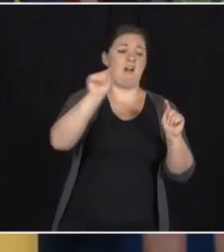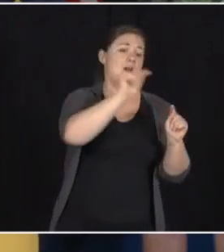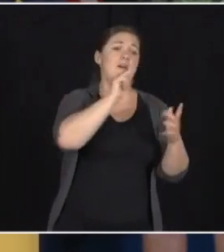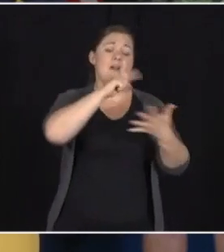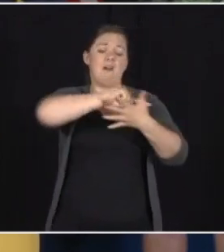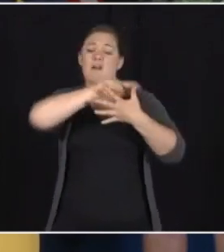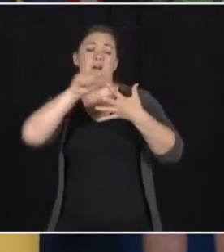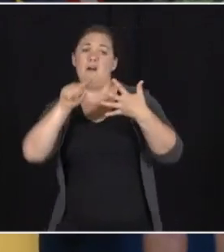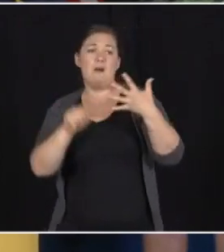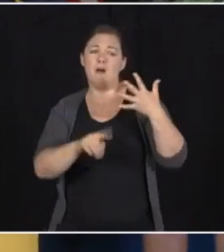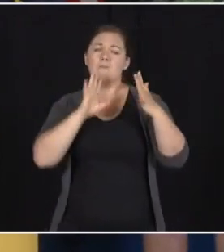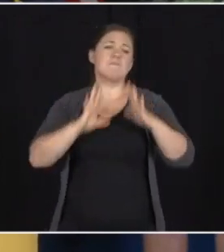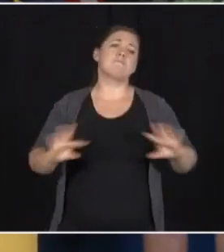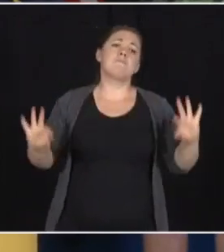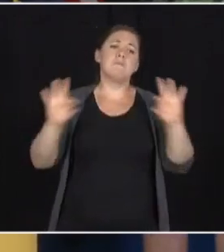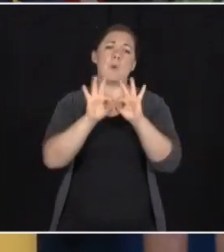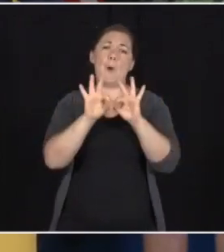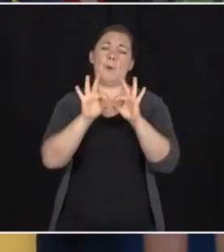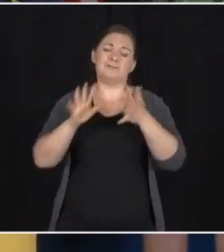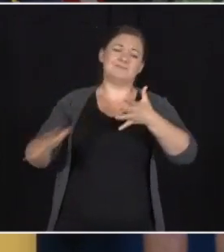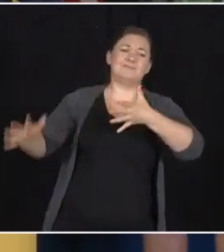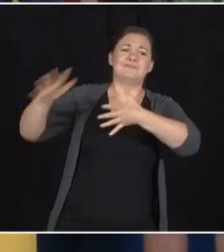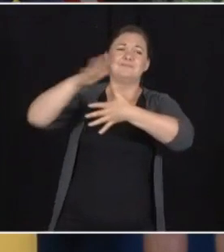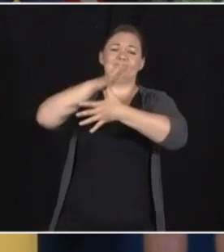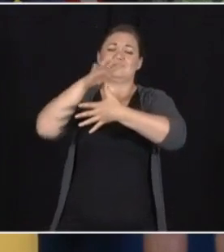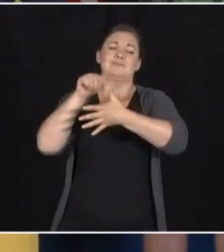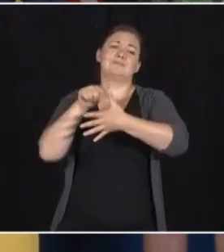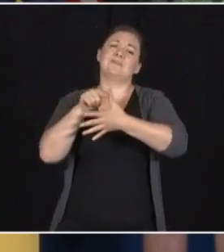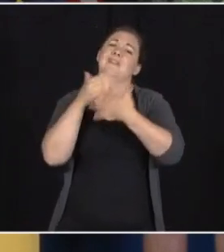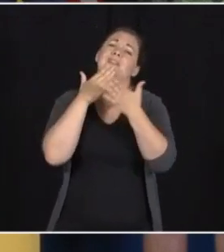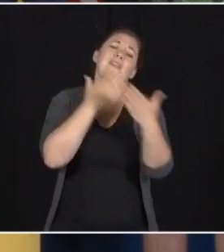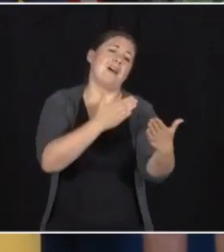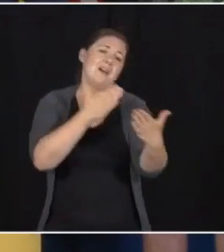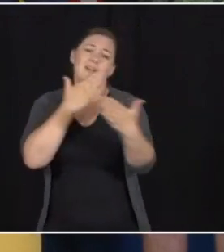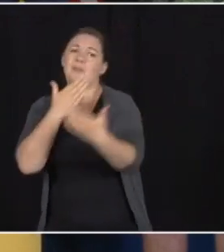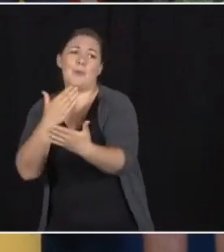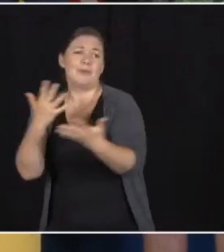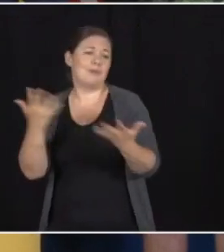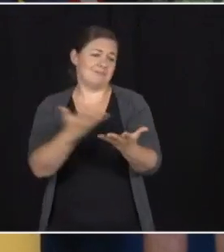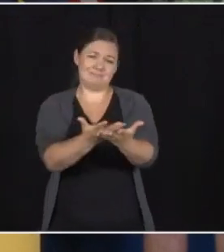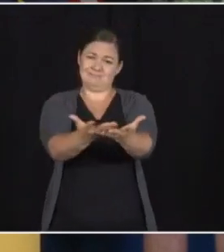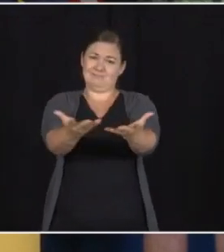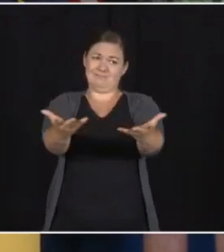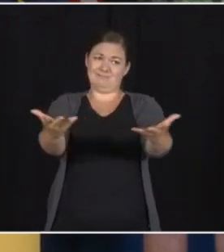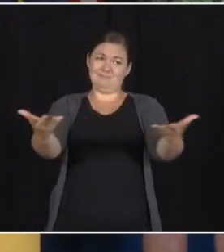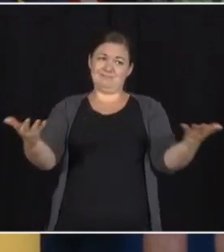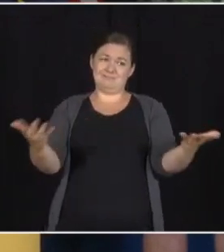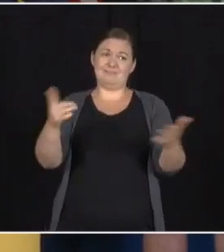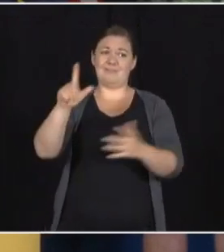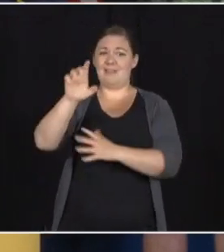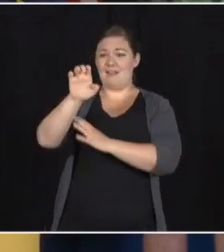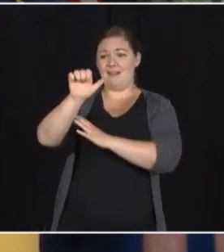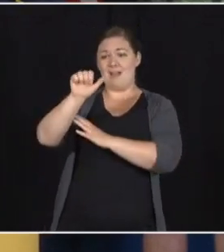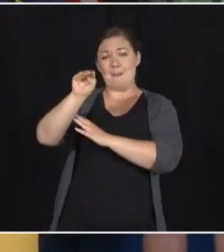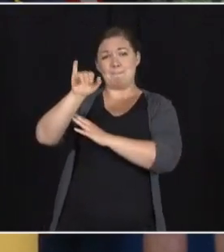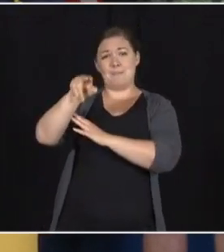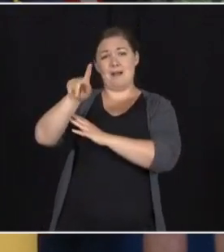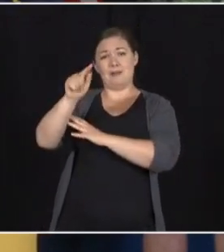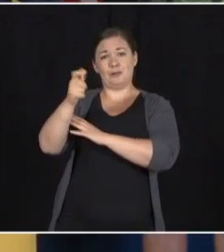Matt Anderson and I cannot lift them all. I apologize if I left anyone out. I want to sincerely thank the people of Bloomington and Kingsville for being as